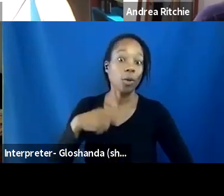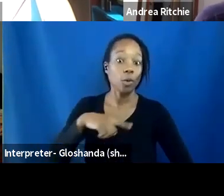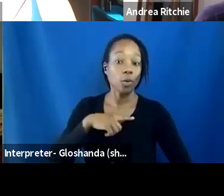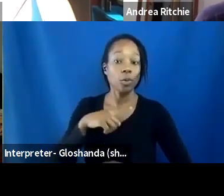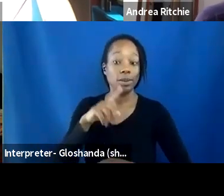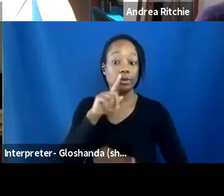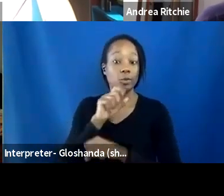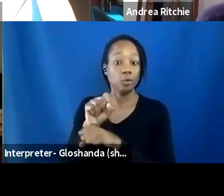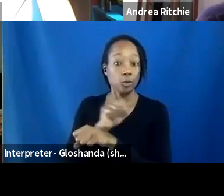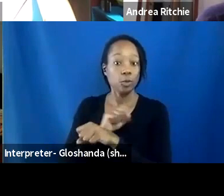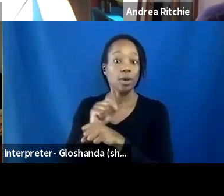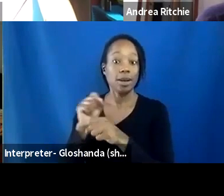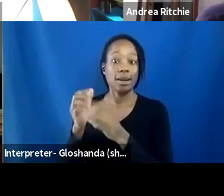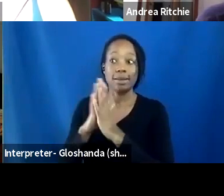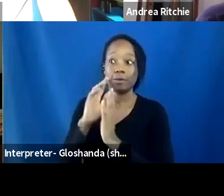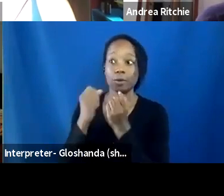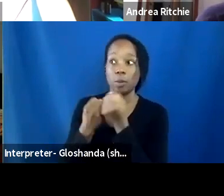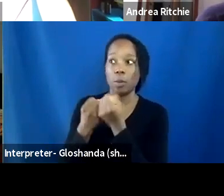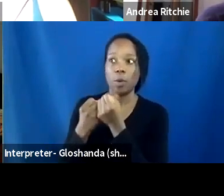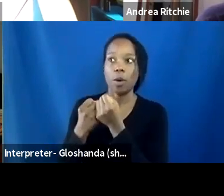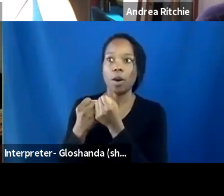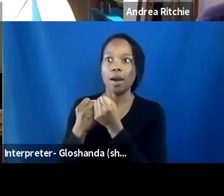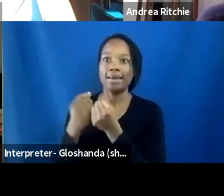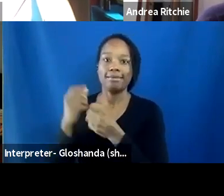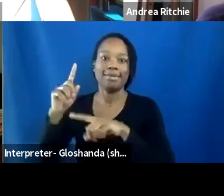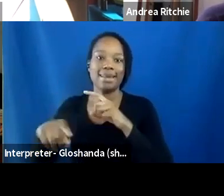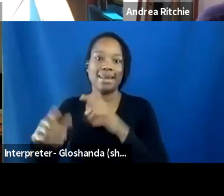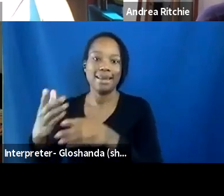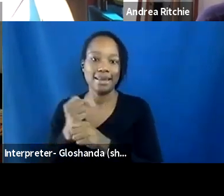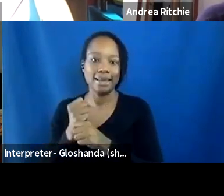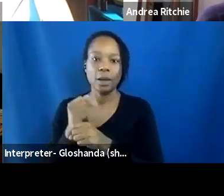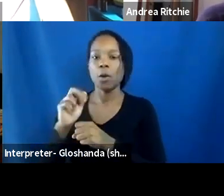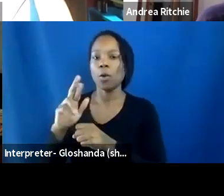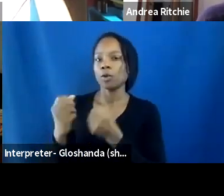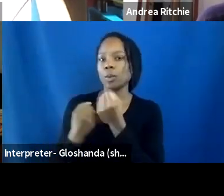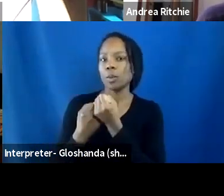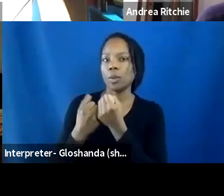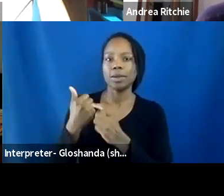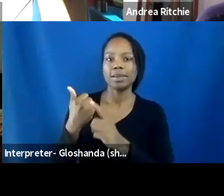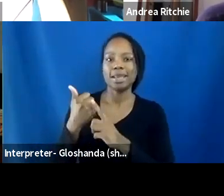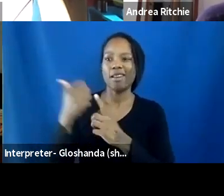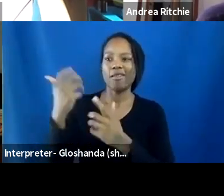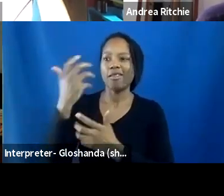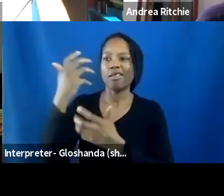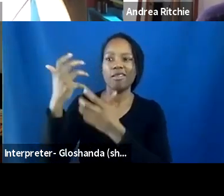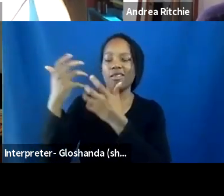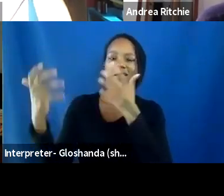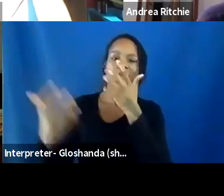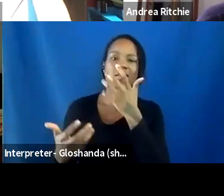or that support is not aligned with us and what we actually need in a moment.